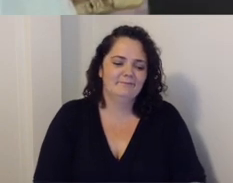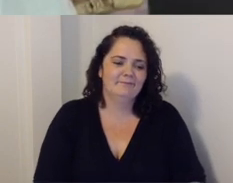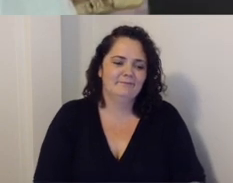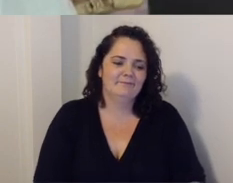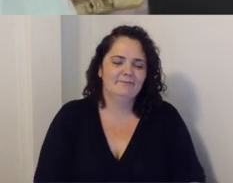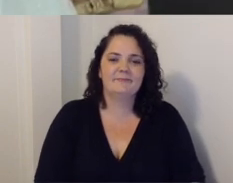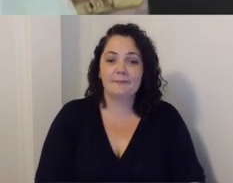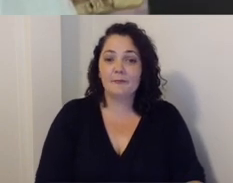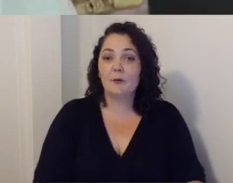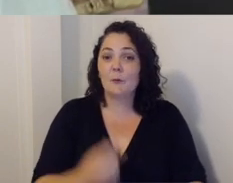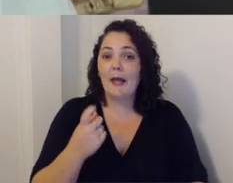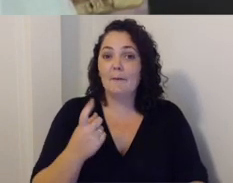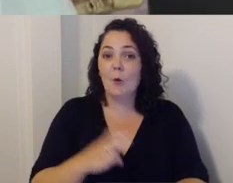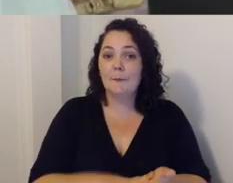alright one more minute y'all